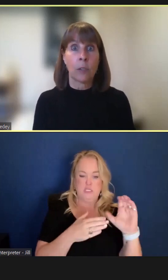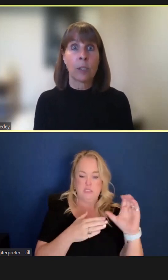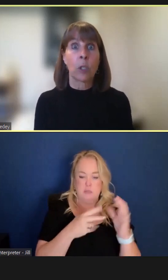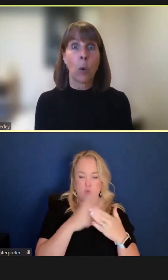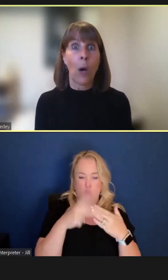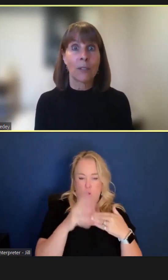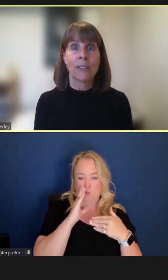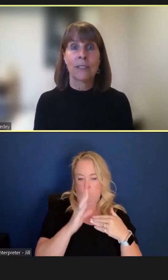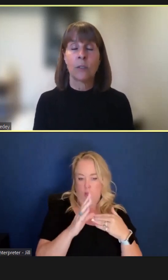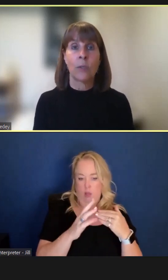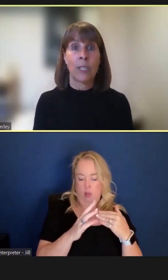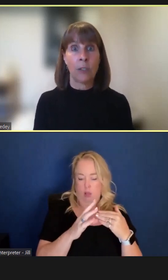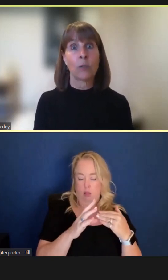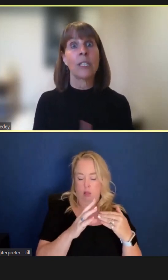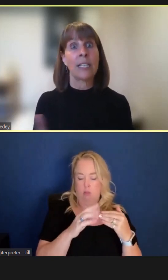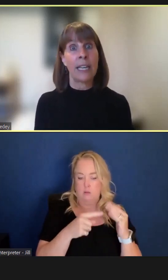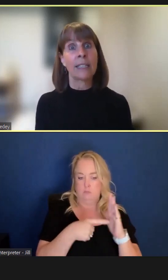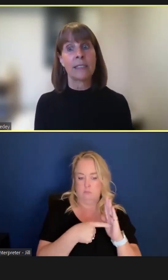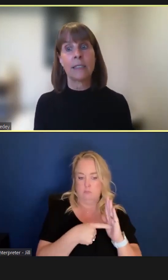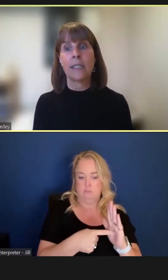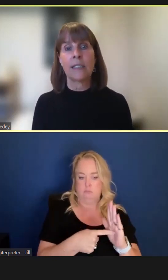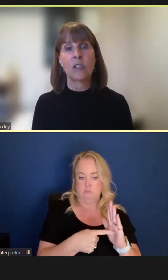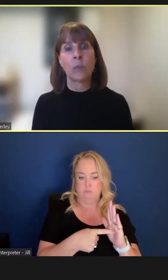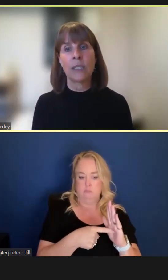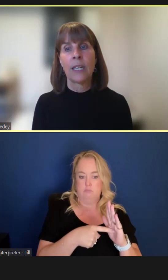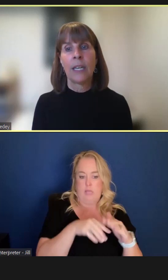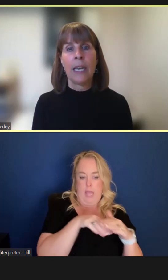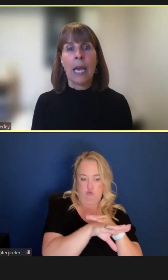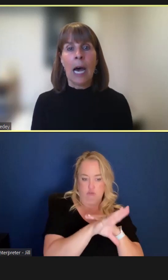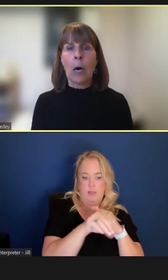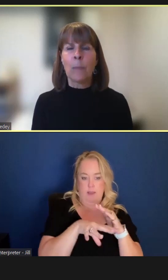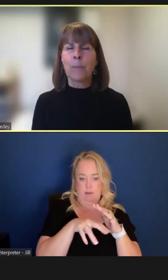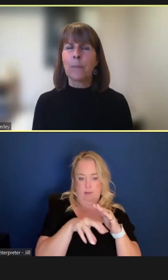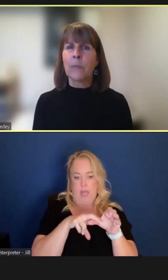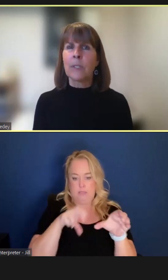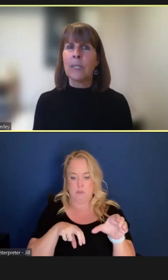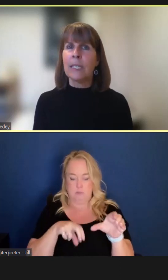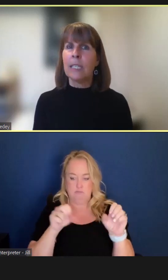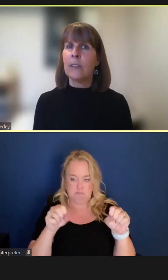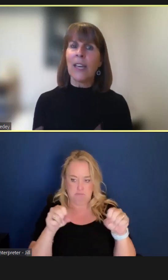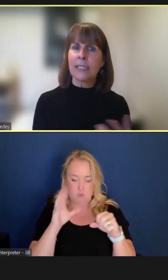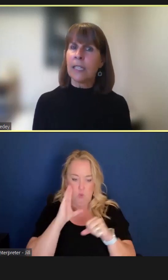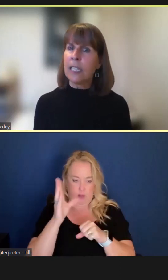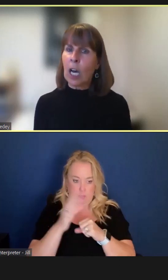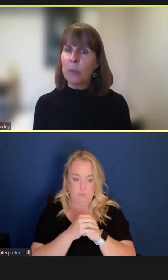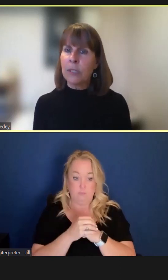required to do an entry in an exit assessment um if that's not an option I